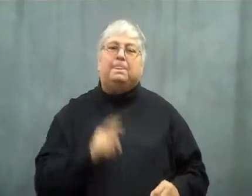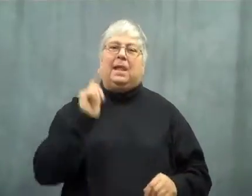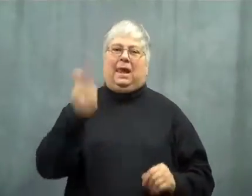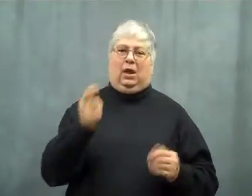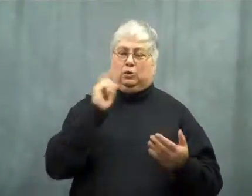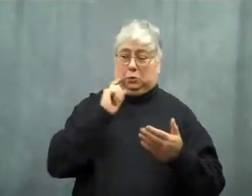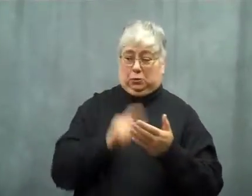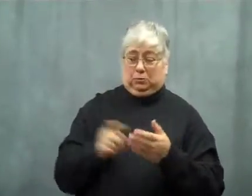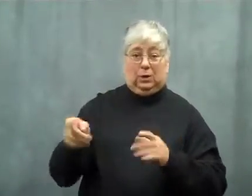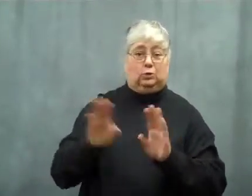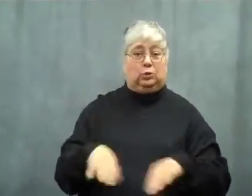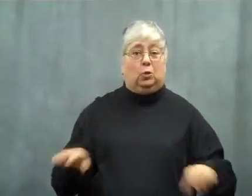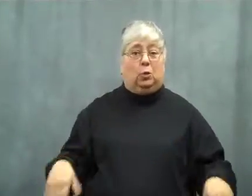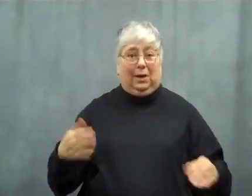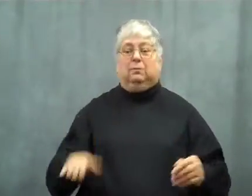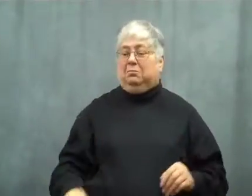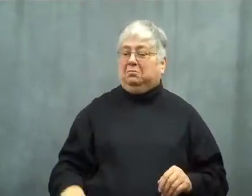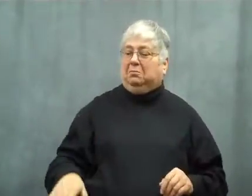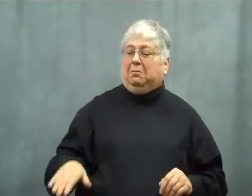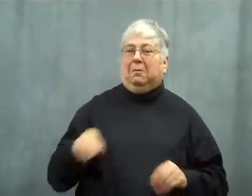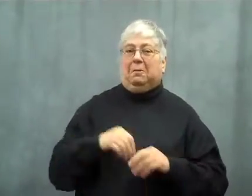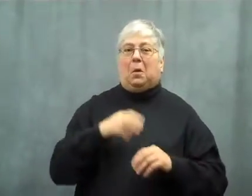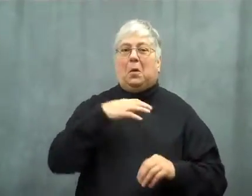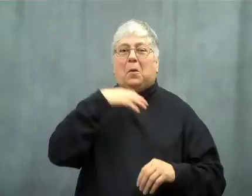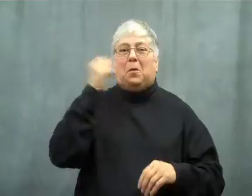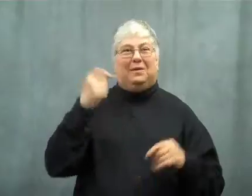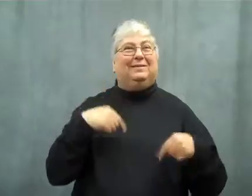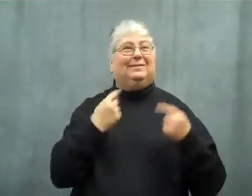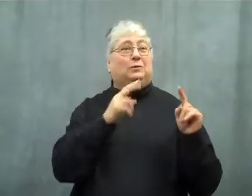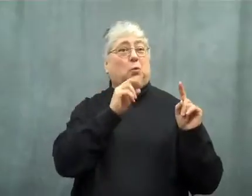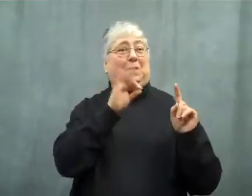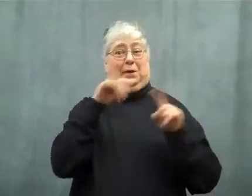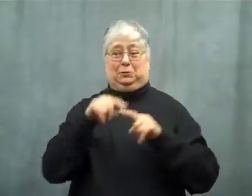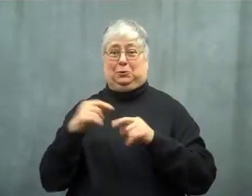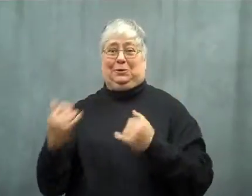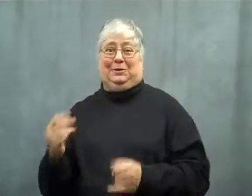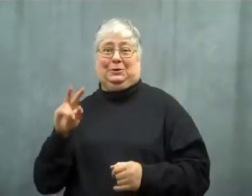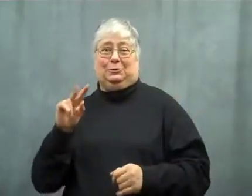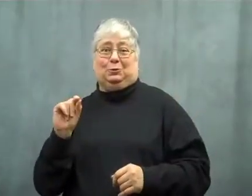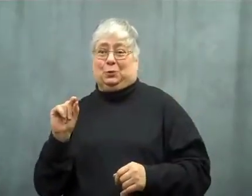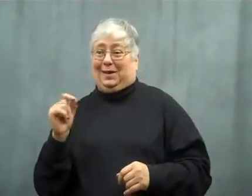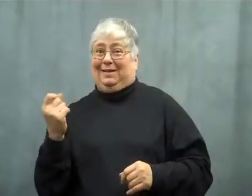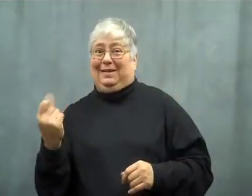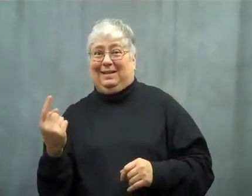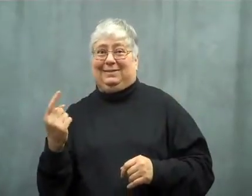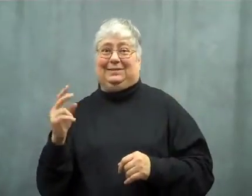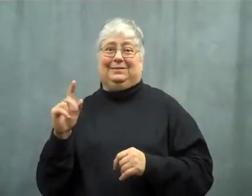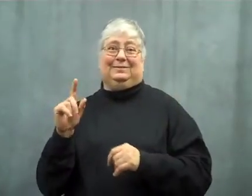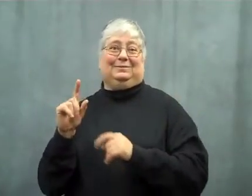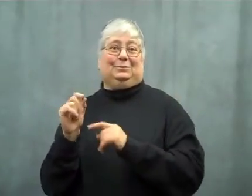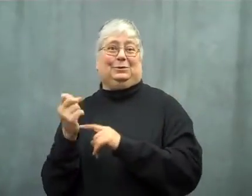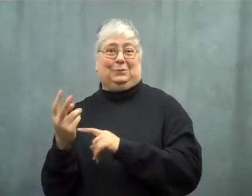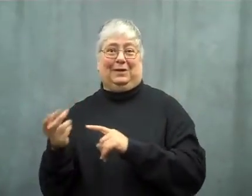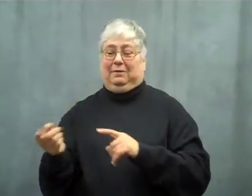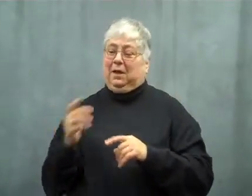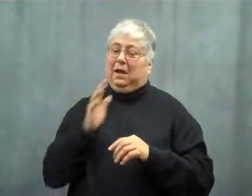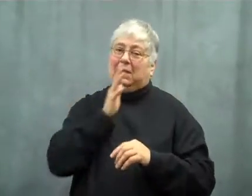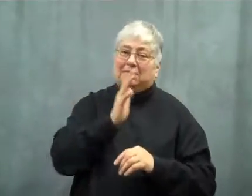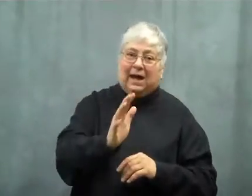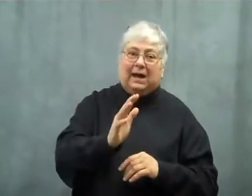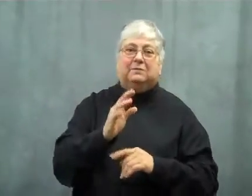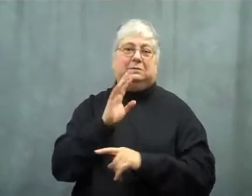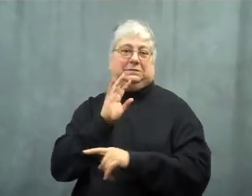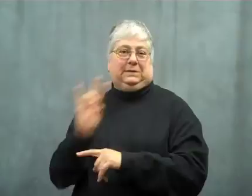The boys grew older, this was since 2009 til 2011 and 2012,